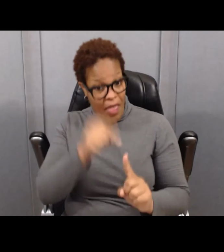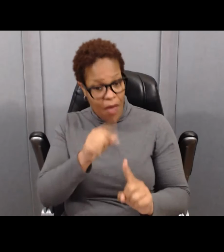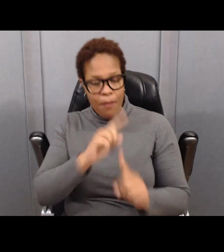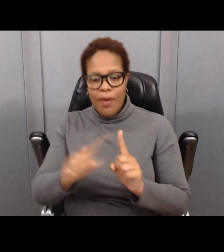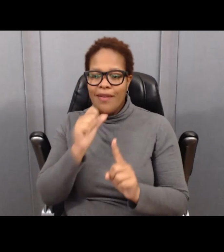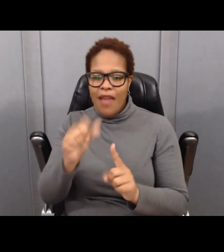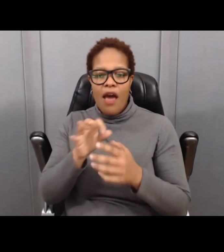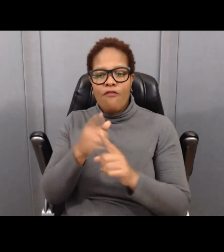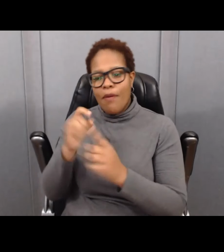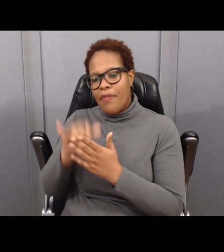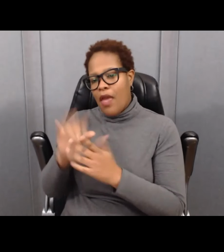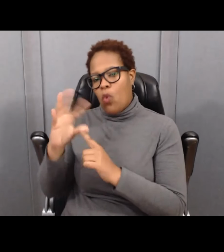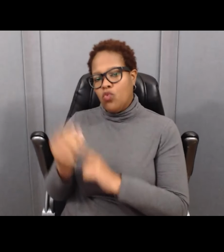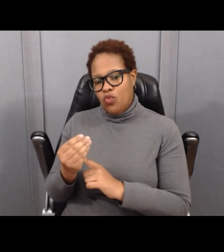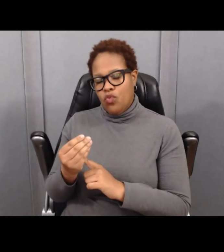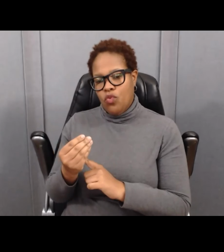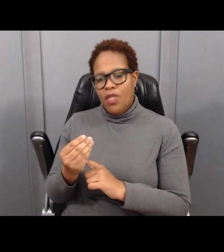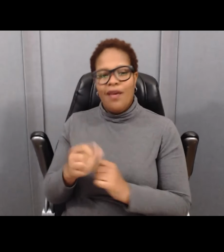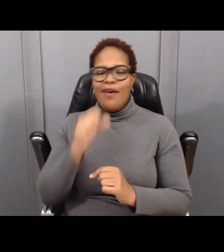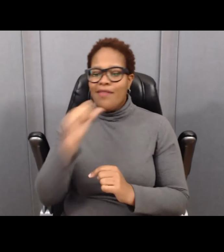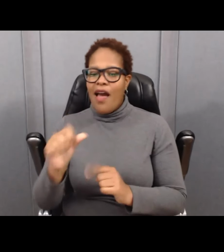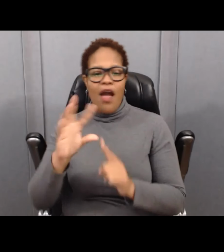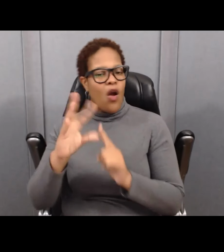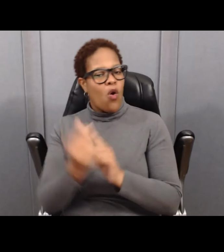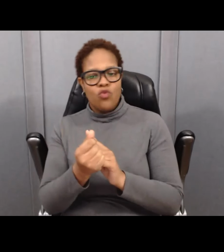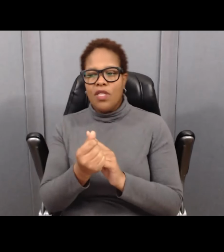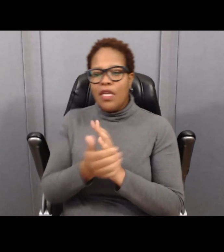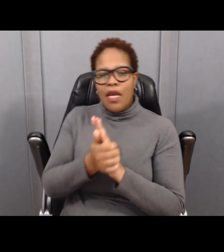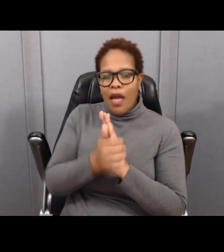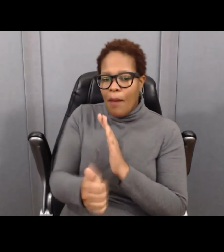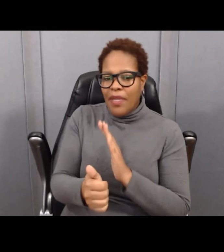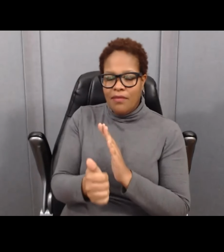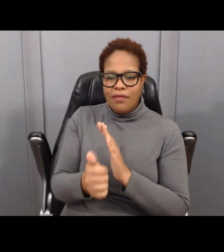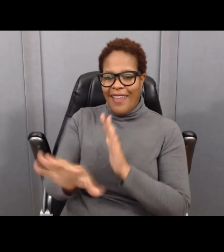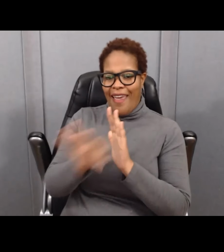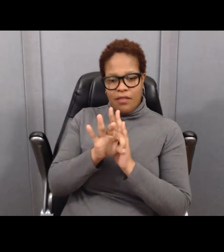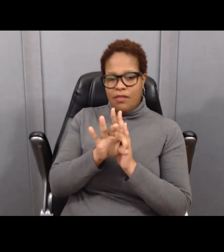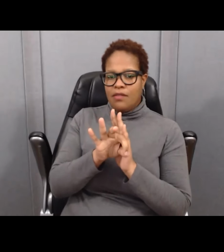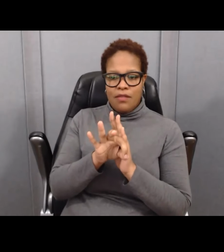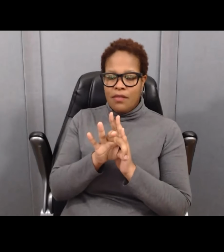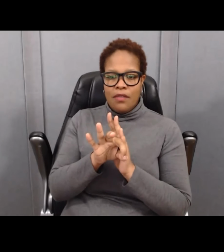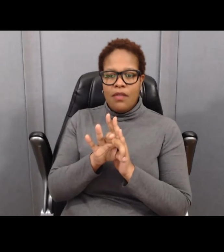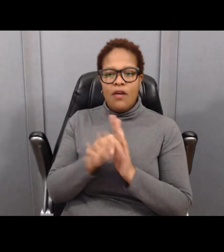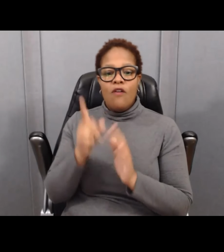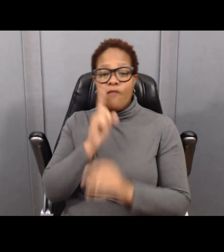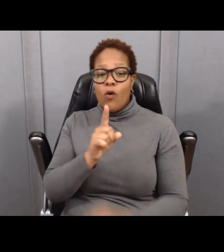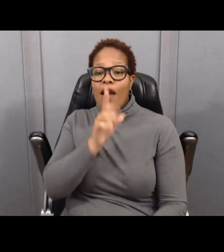And so that was not culturally competent casting for a narrator of "Black Panther,"